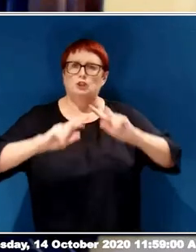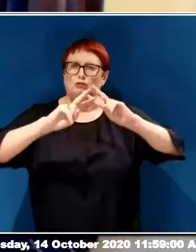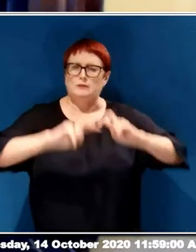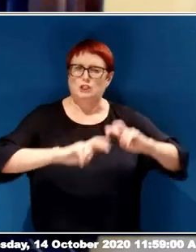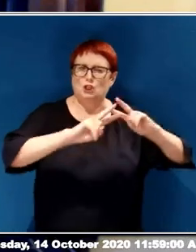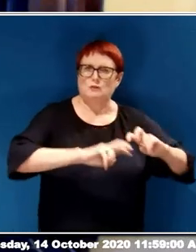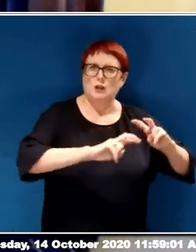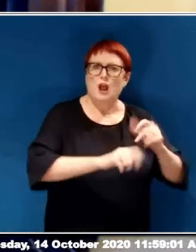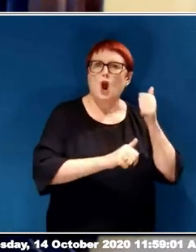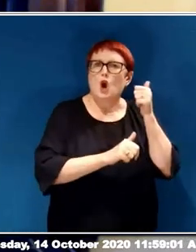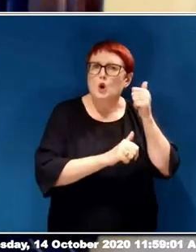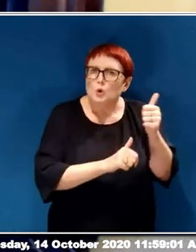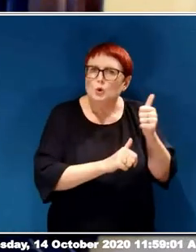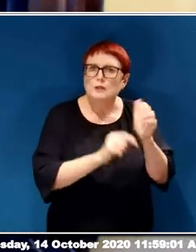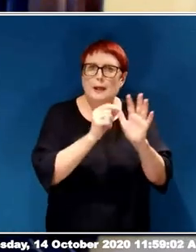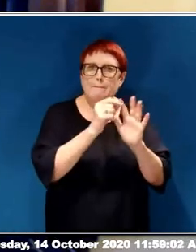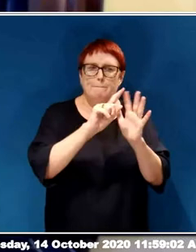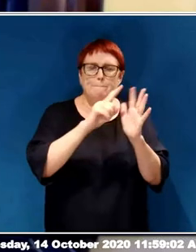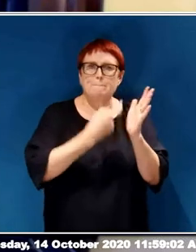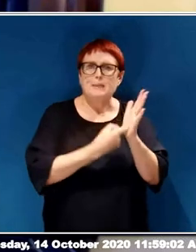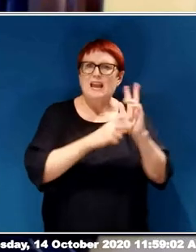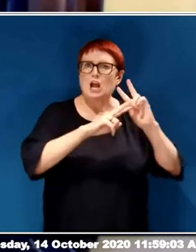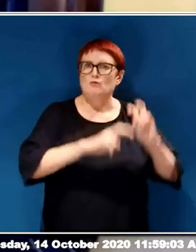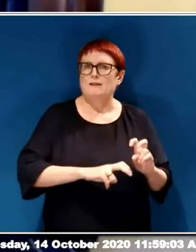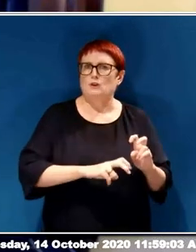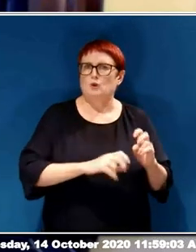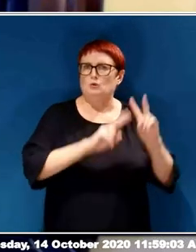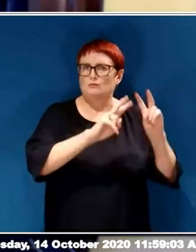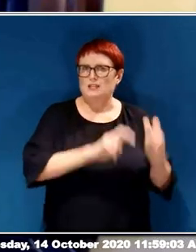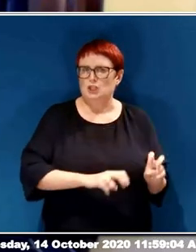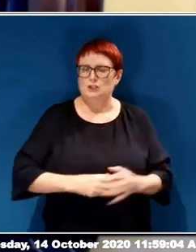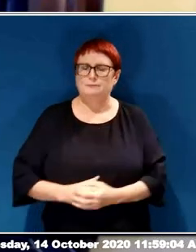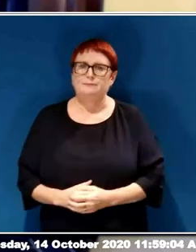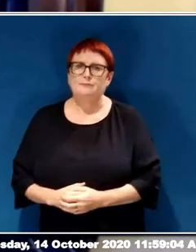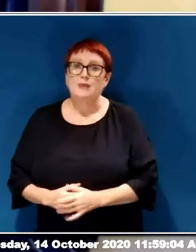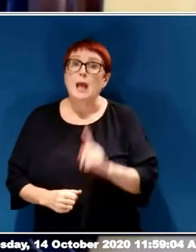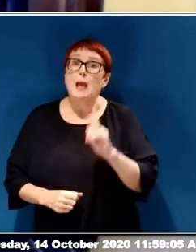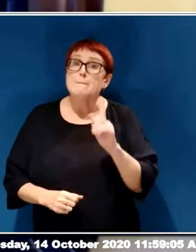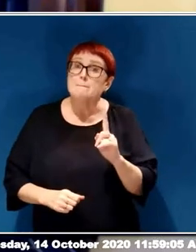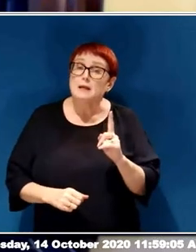However, an evidence-based practice should also be considered as one that is